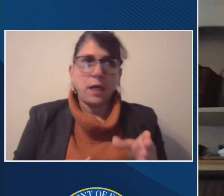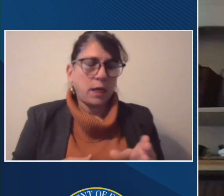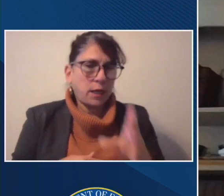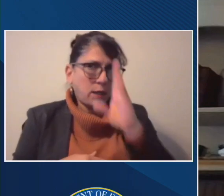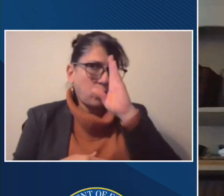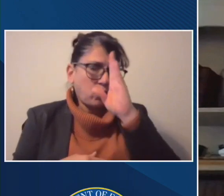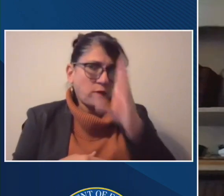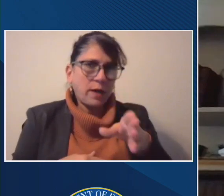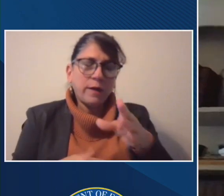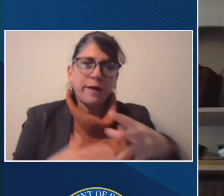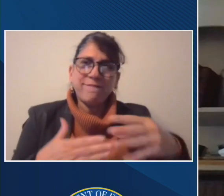flex accounts.